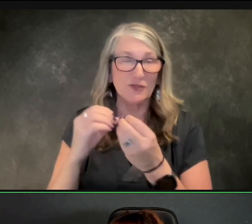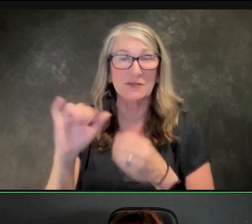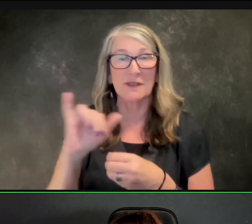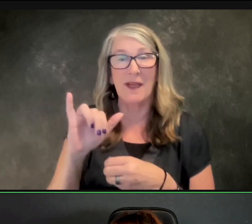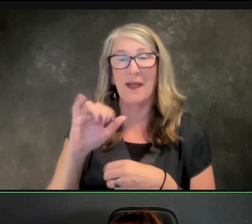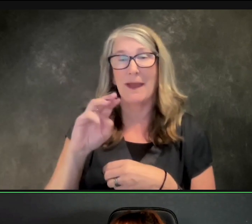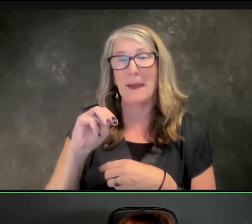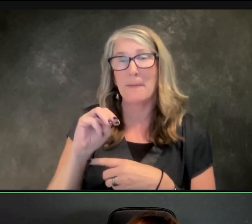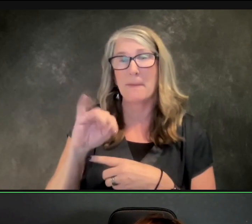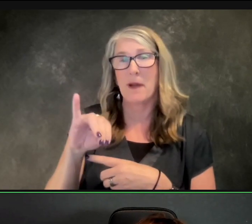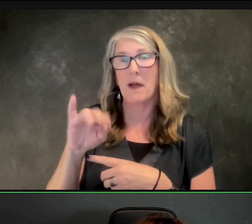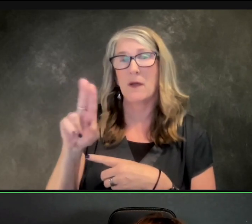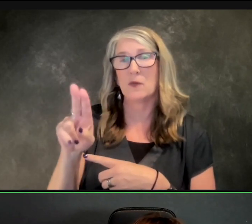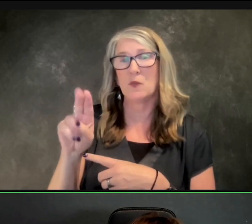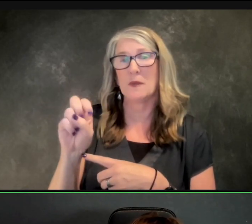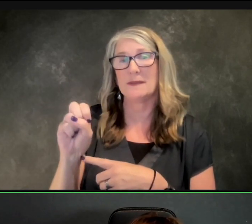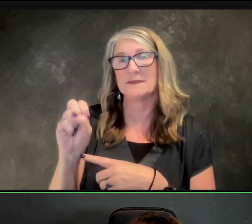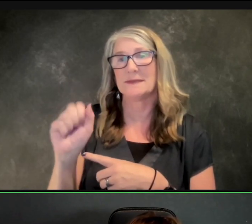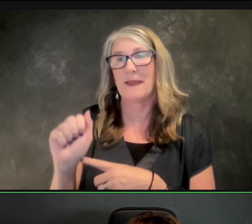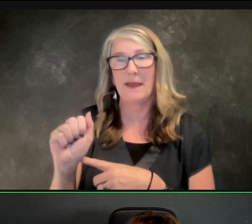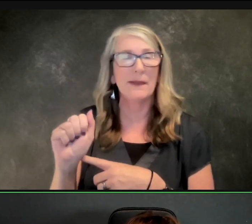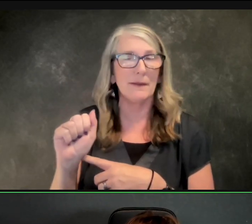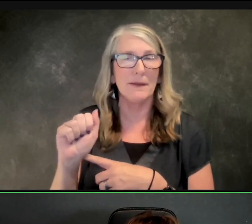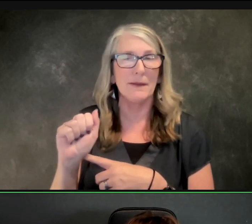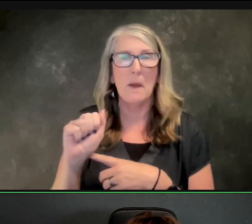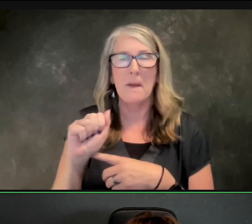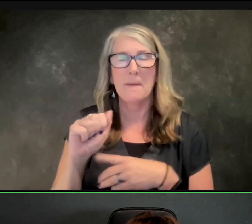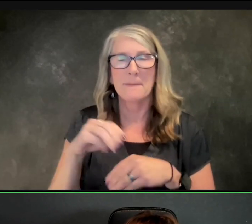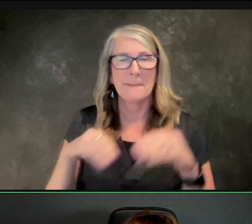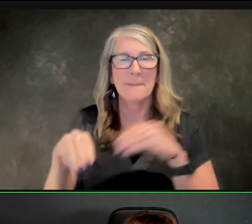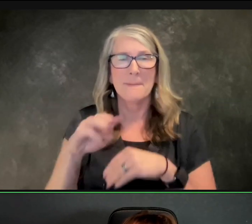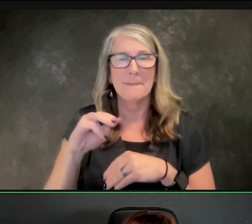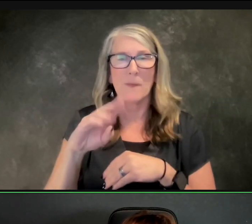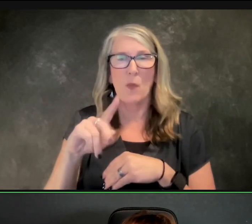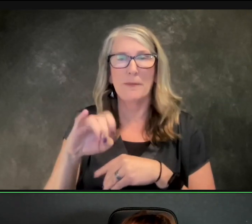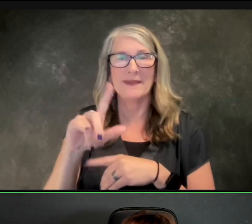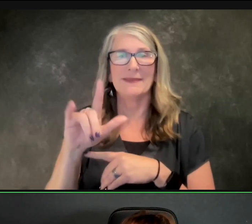you can share the cost. Externally, you can share the cost as well.